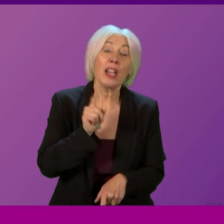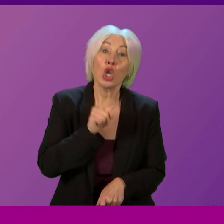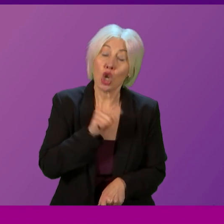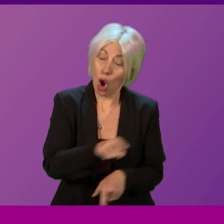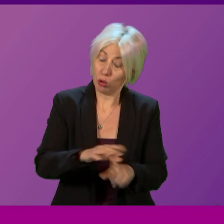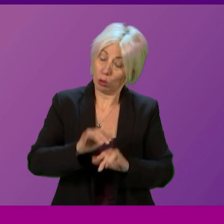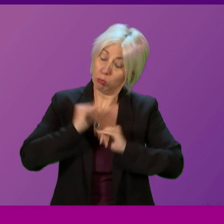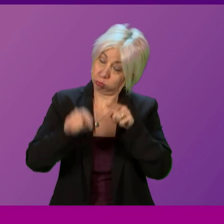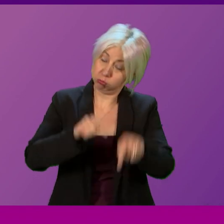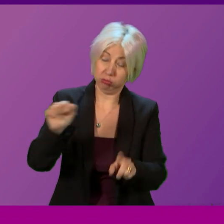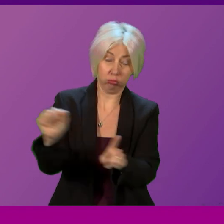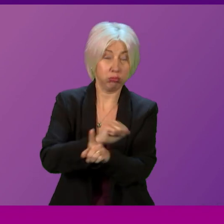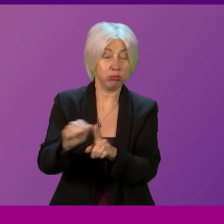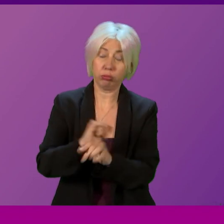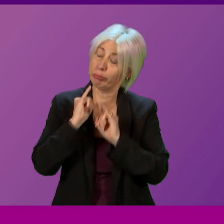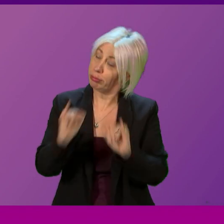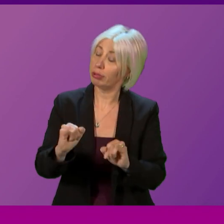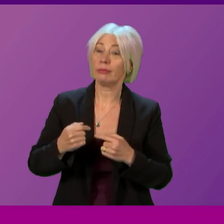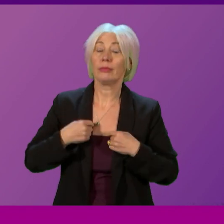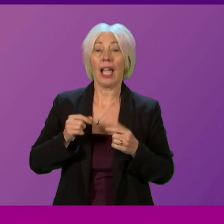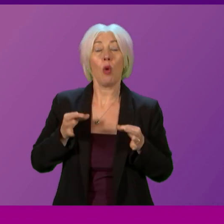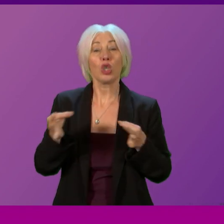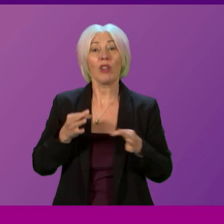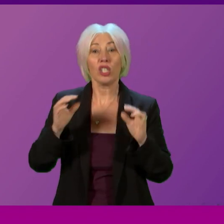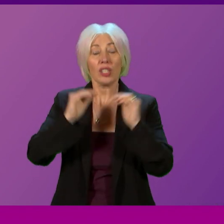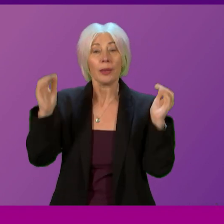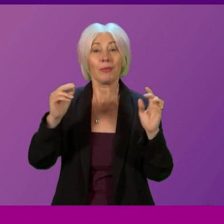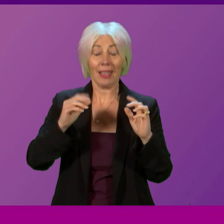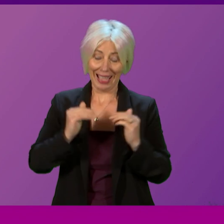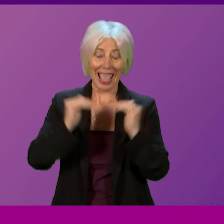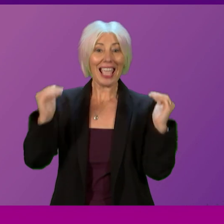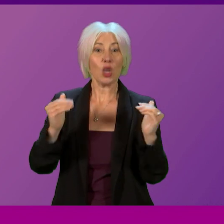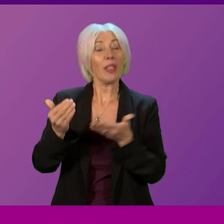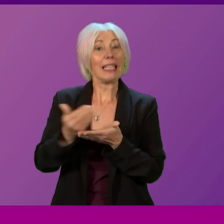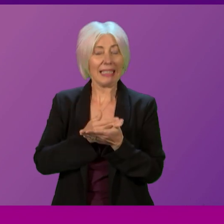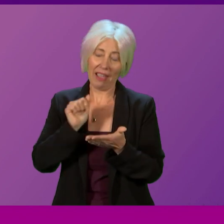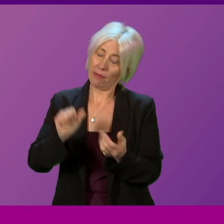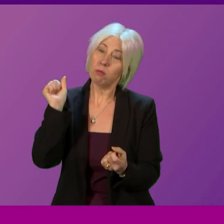That is why our equally safe strategy to address violence against women and girls is so vital.